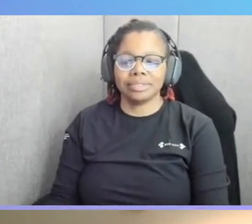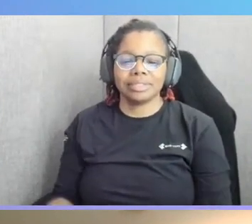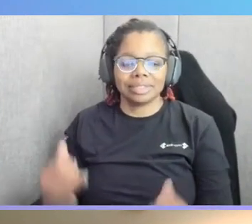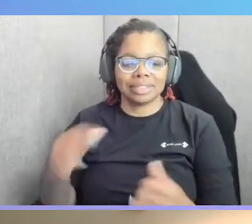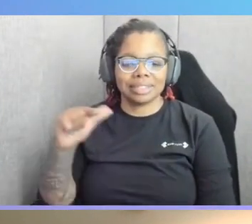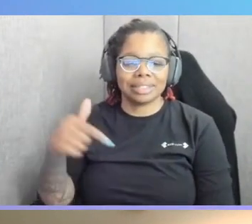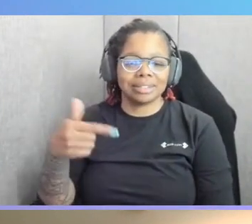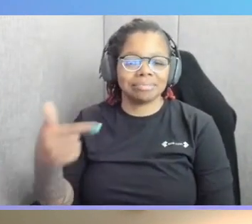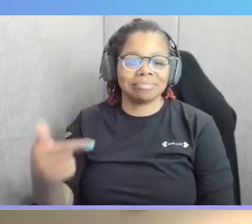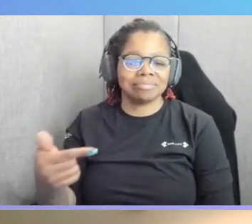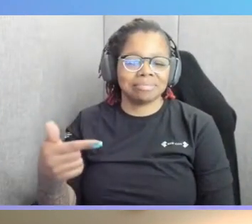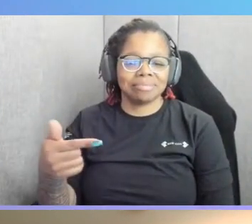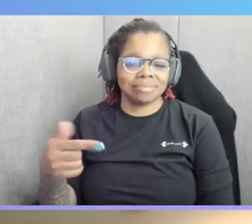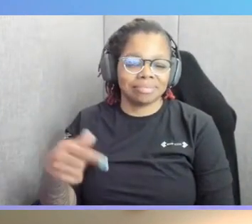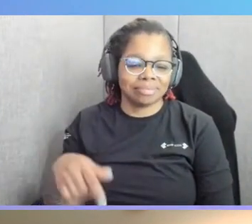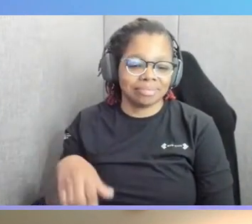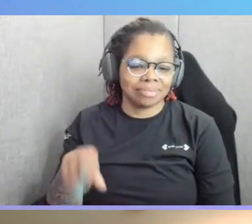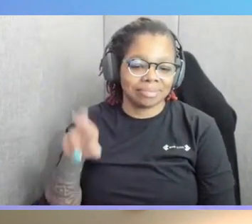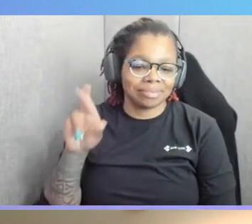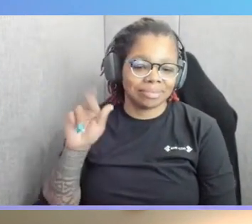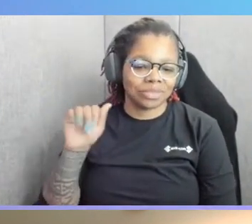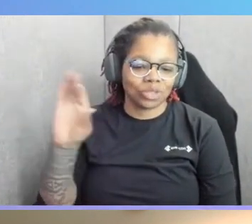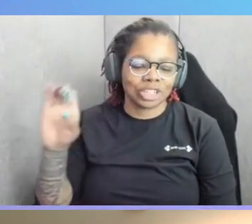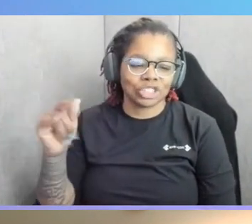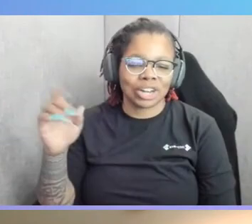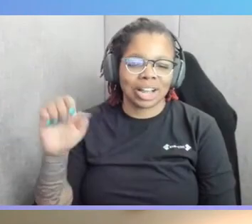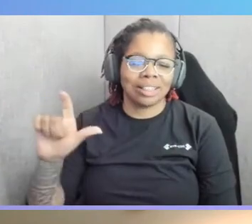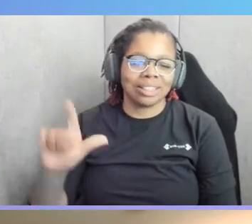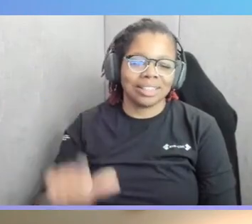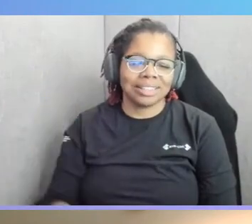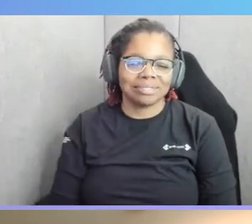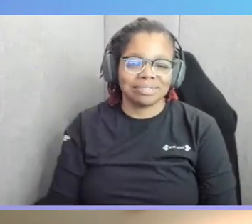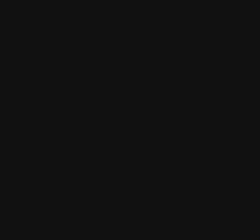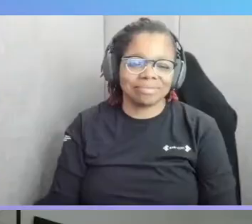Rochelle. >> Thank you.